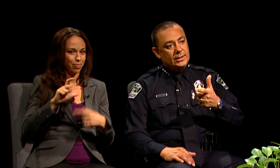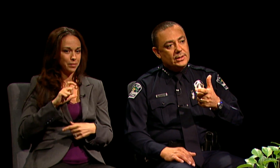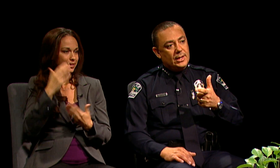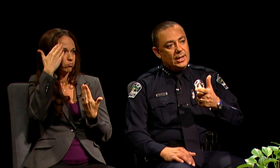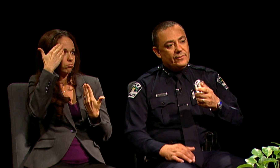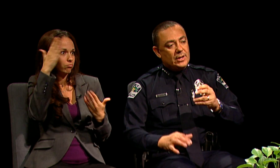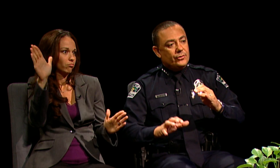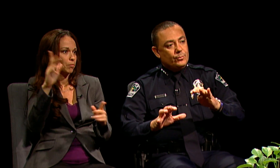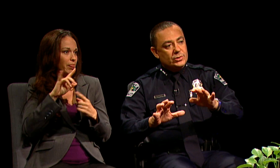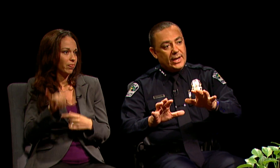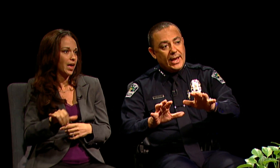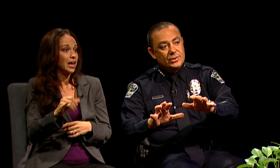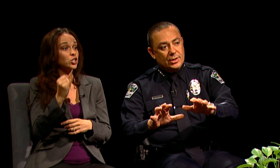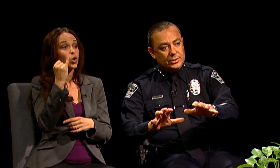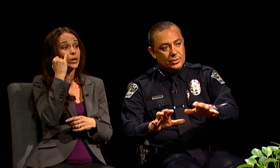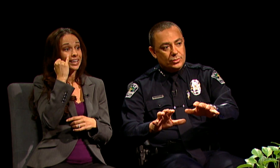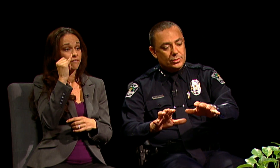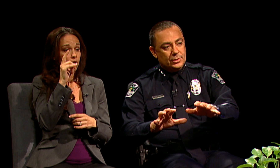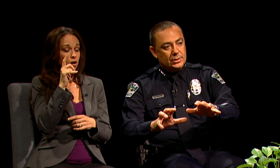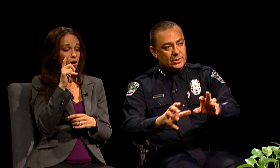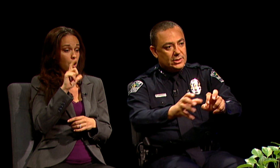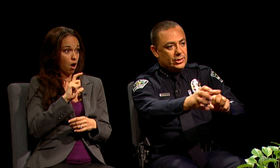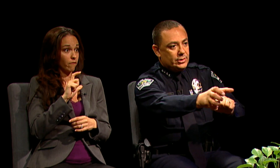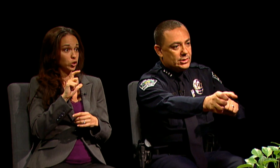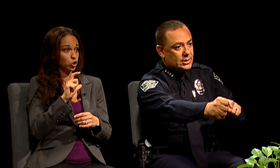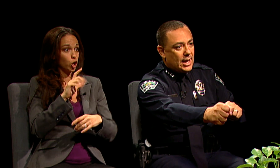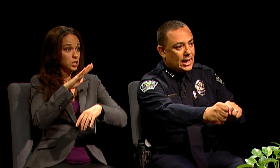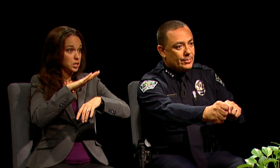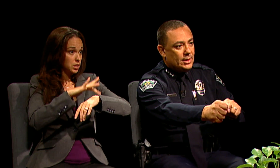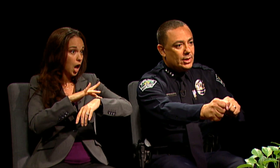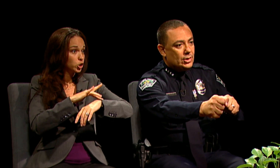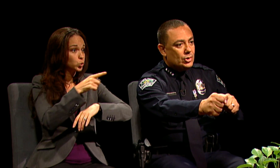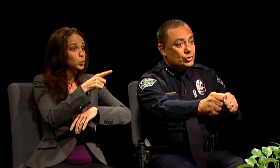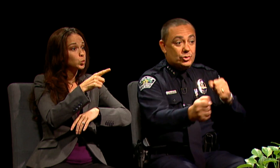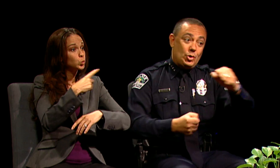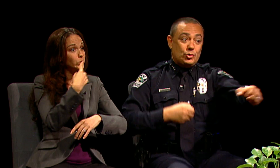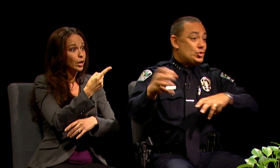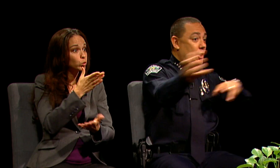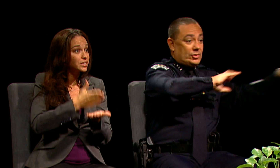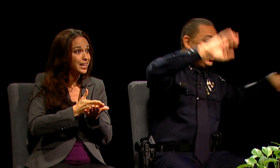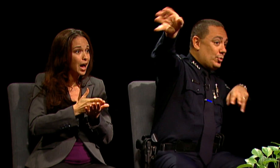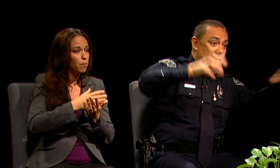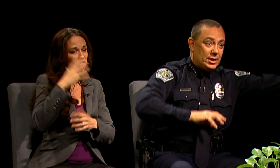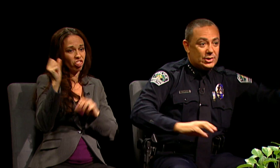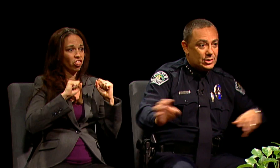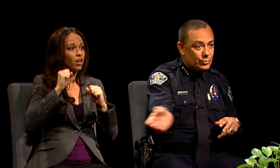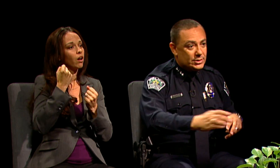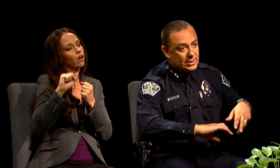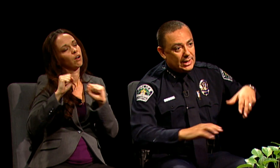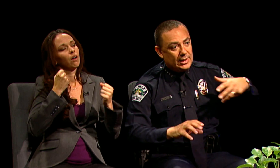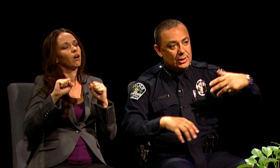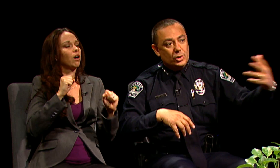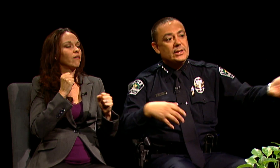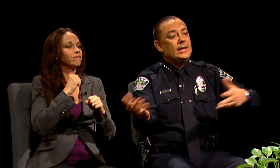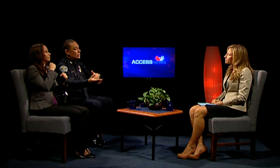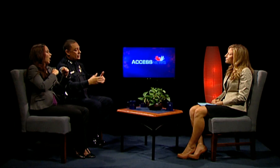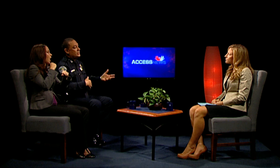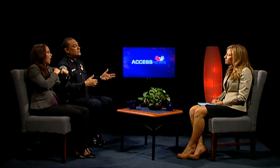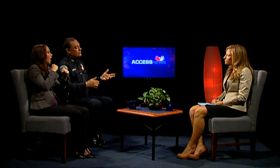AND IF AN OFFICER PUTS HANDS ON YOU TO TELL YOU TO STOP, DON'T START DOING THIS AND LOOKING LIKE YOU'RE RESISTING